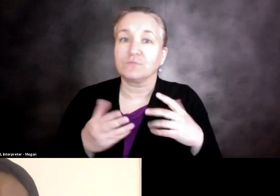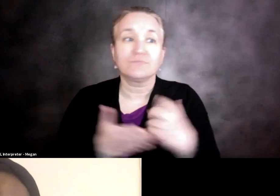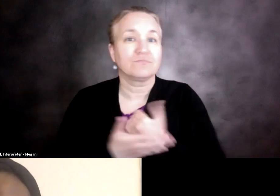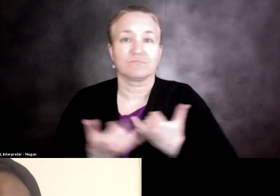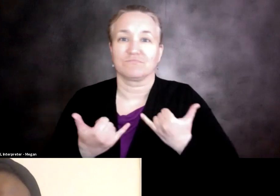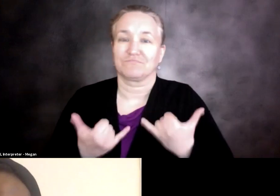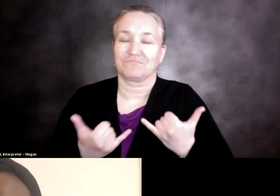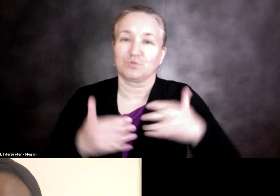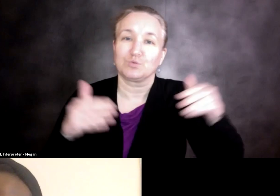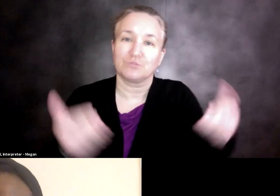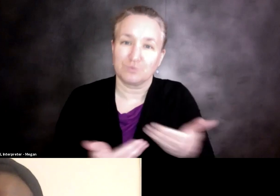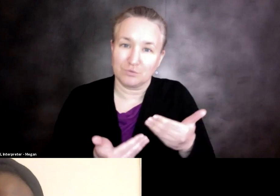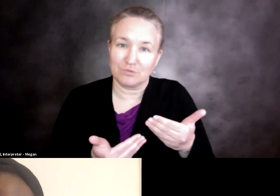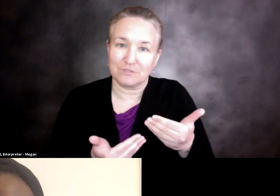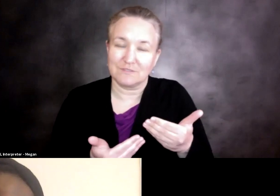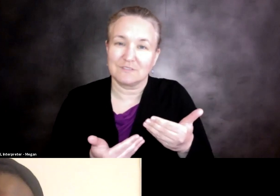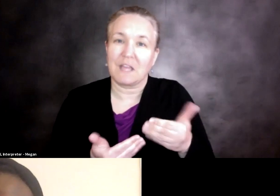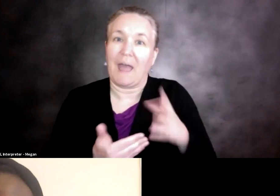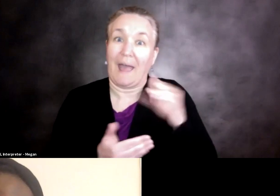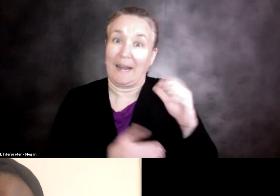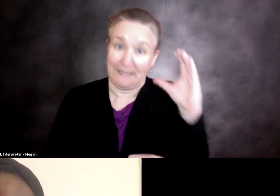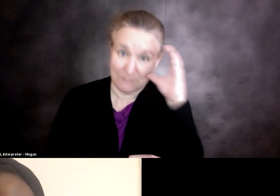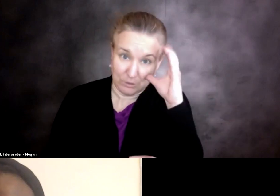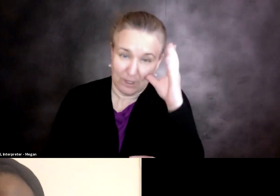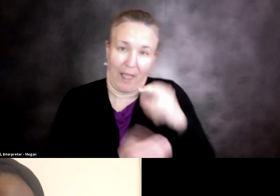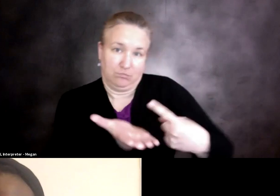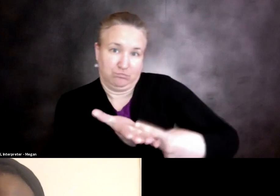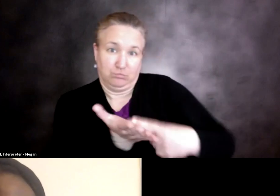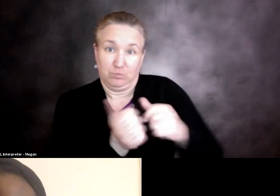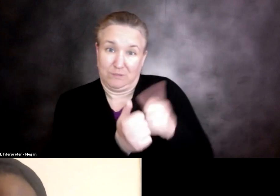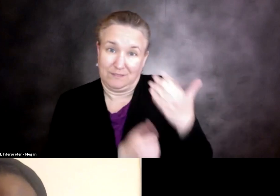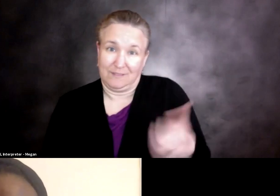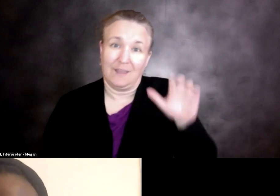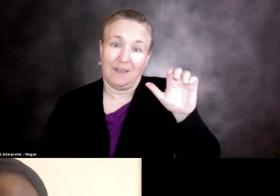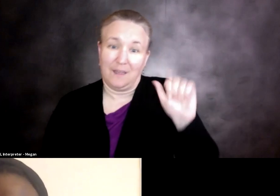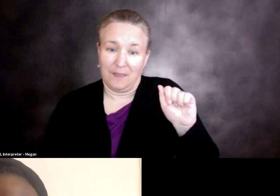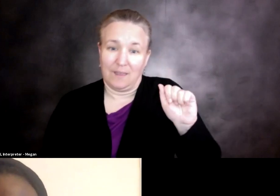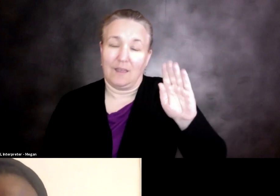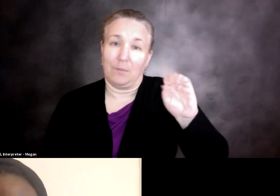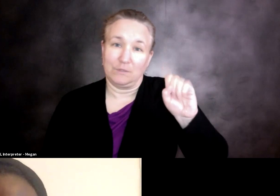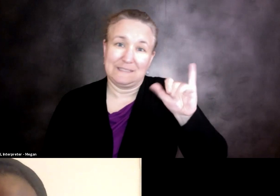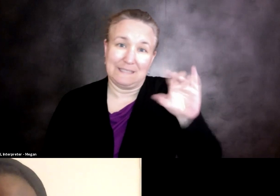of introducing, listening to, and then talking with Abosede George, Associate Professor of History